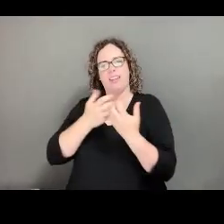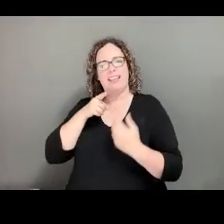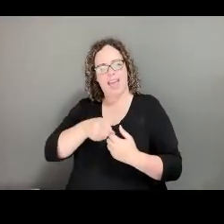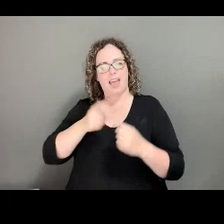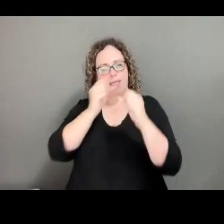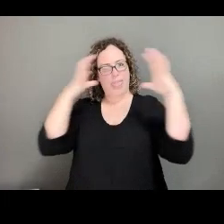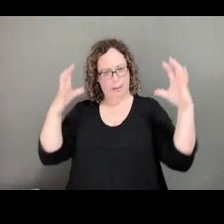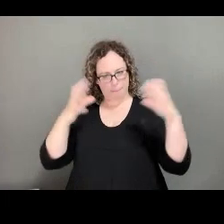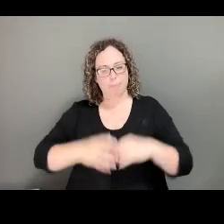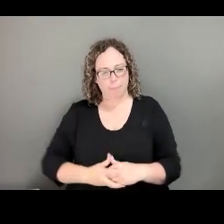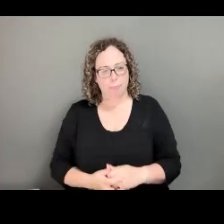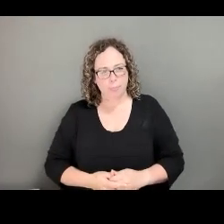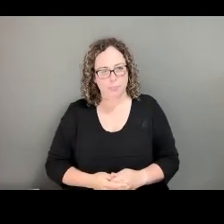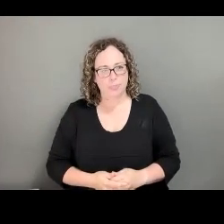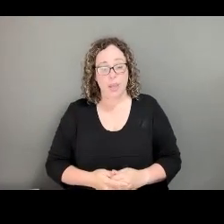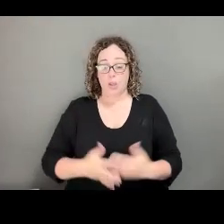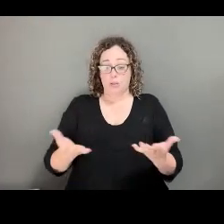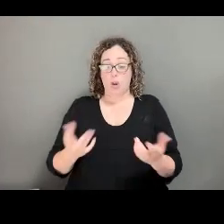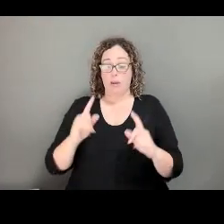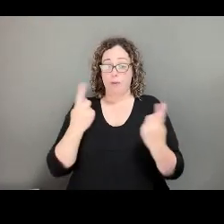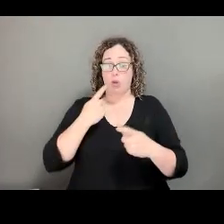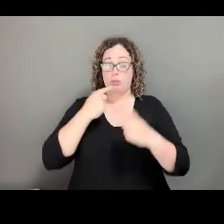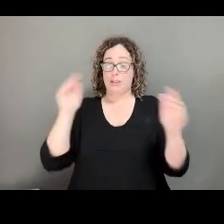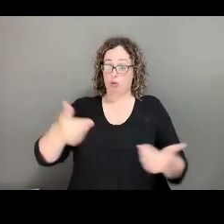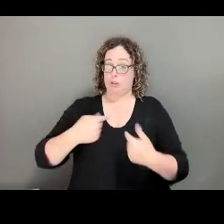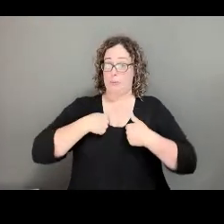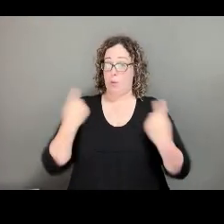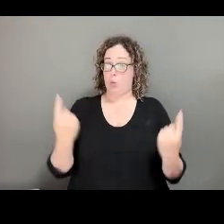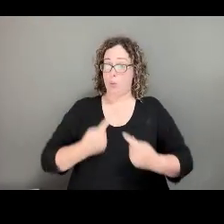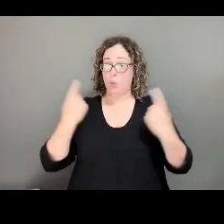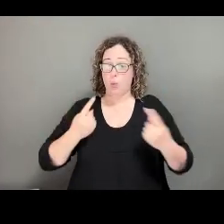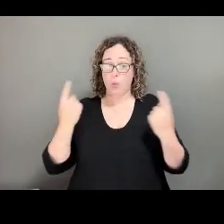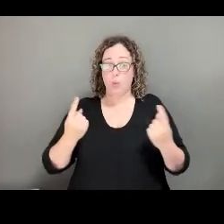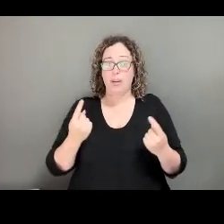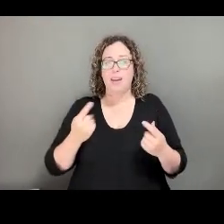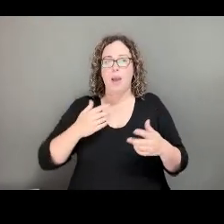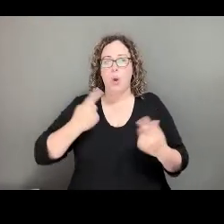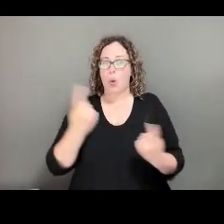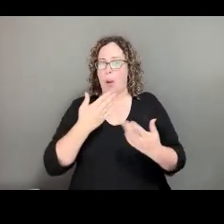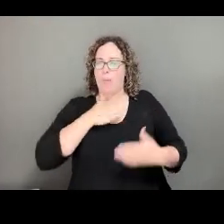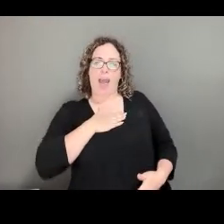I'm trying very hard not to do that in a Jean Valjean voice, but just.